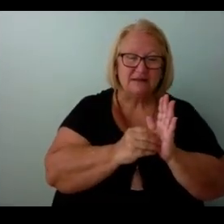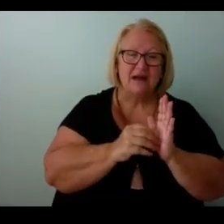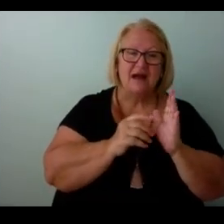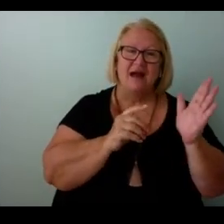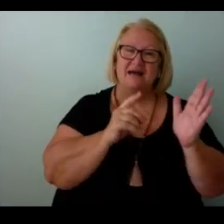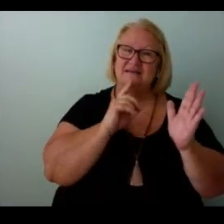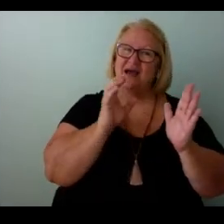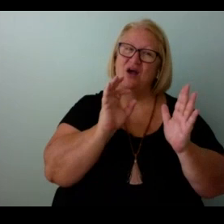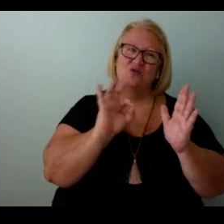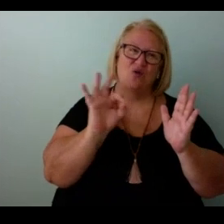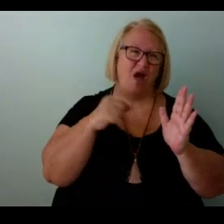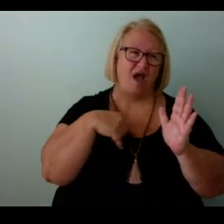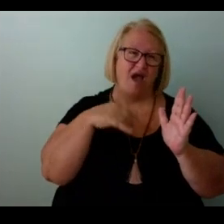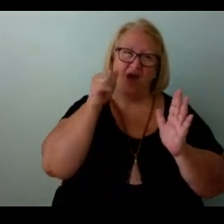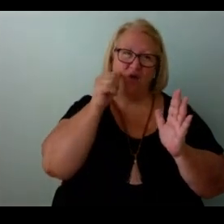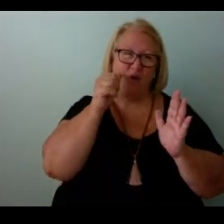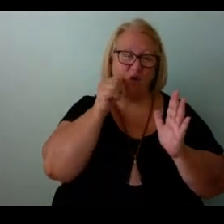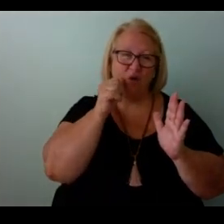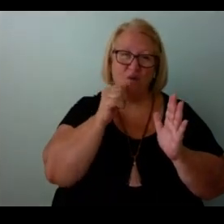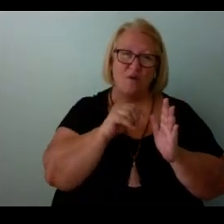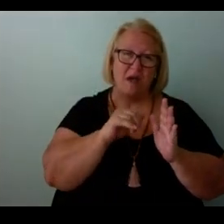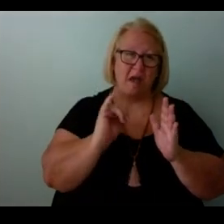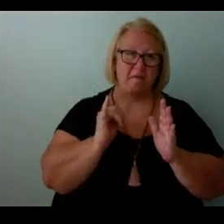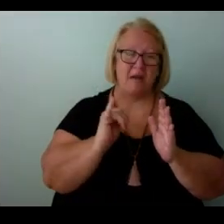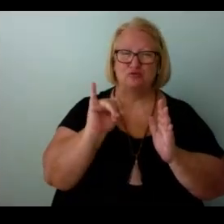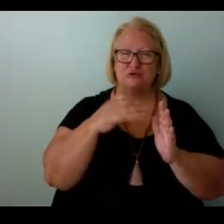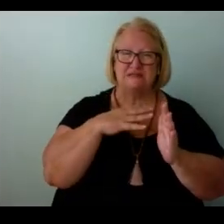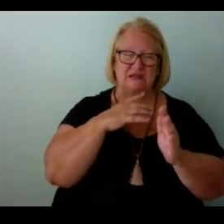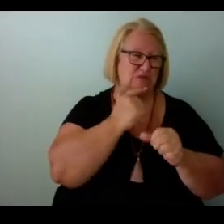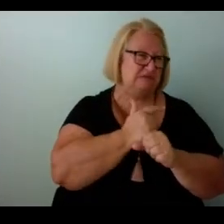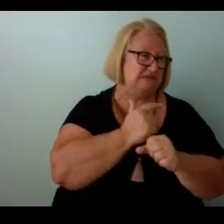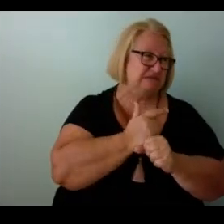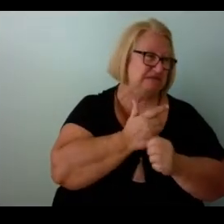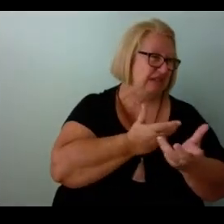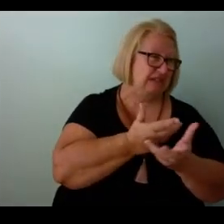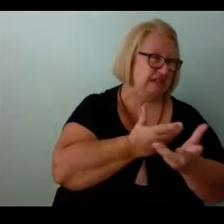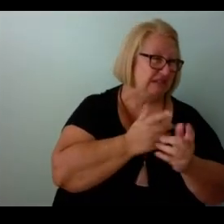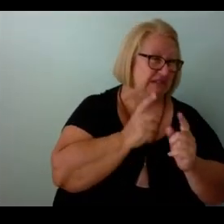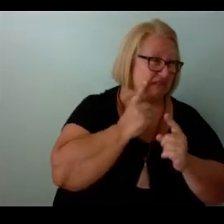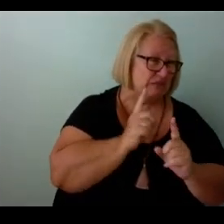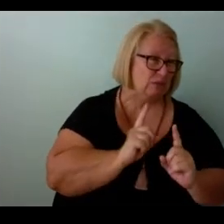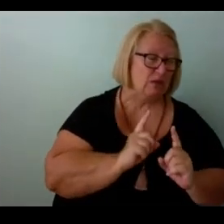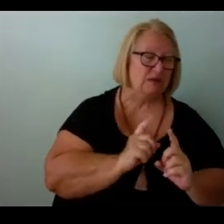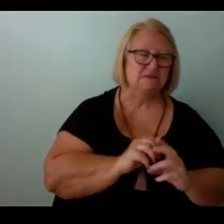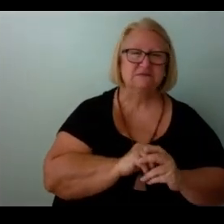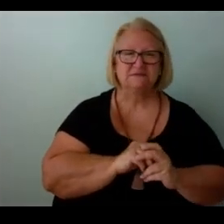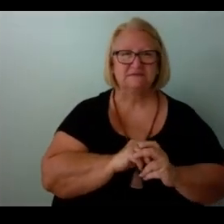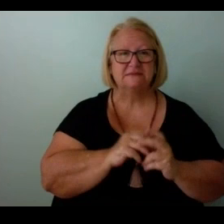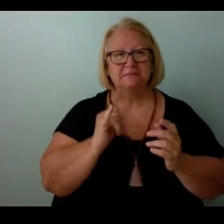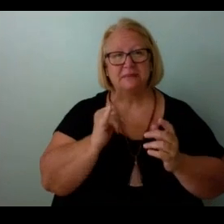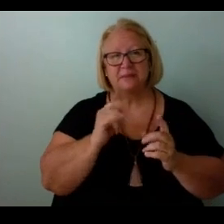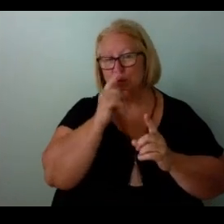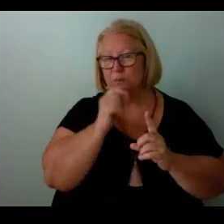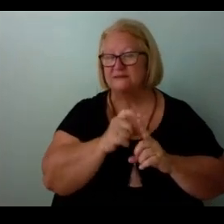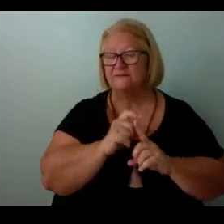Could be negotiations with the body corporate but could be difficult. Yep.